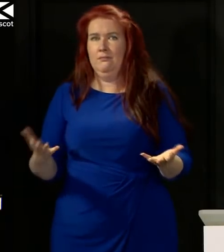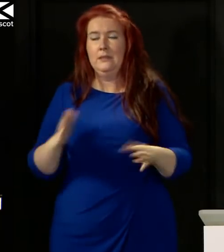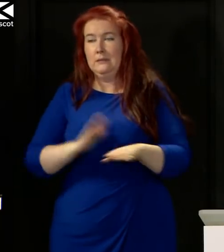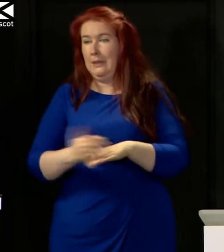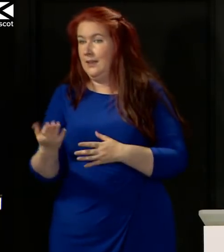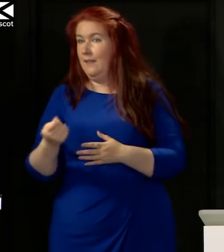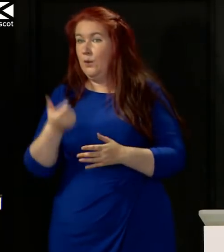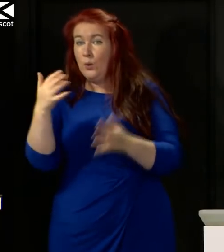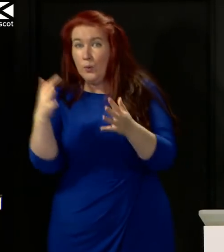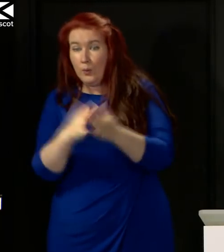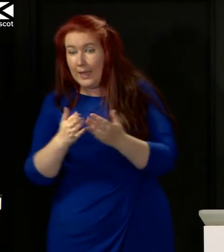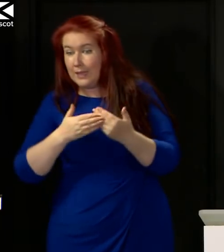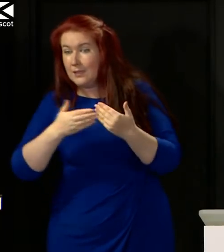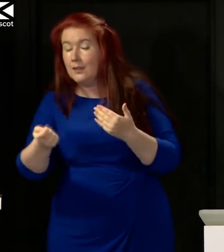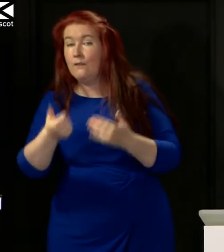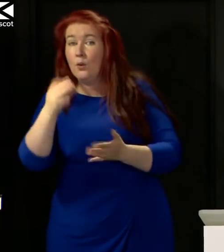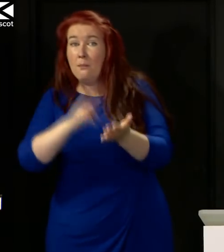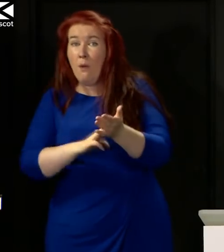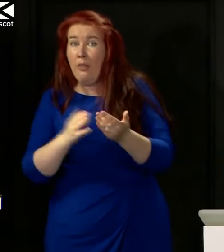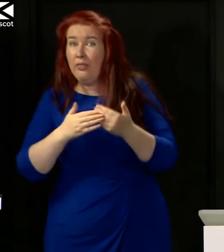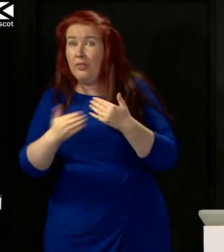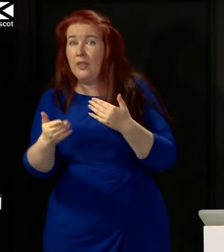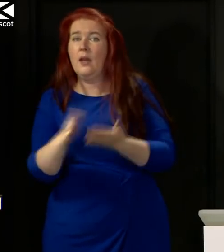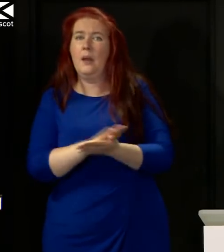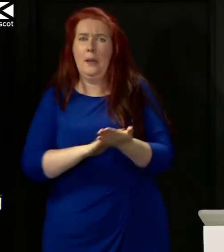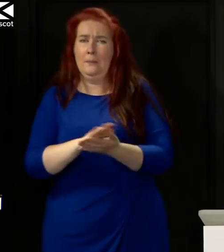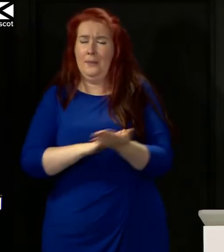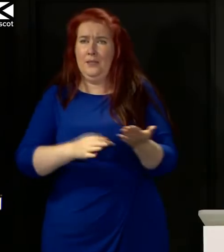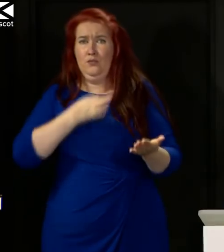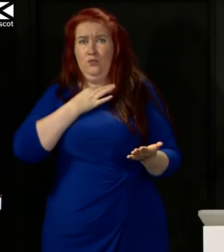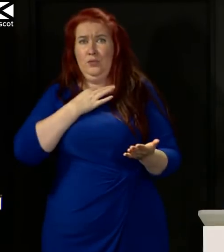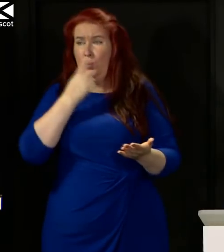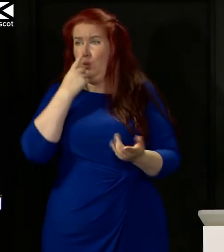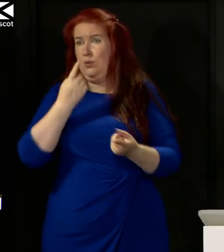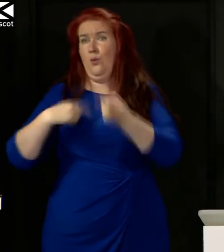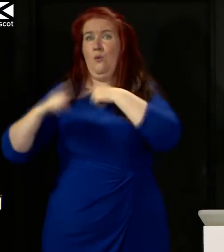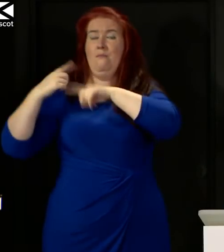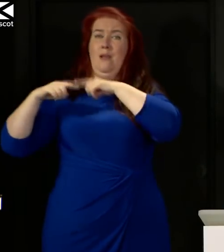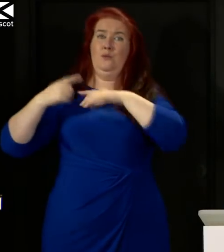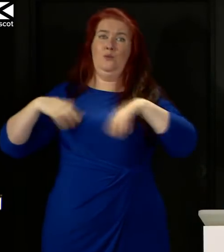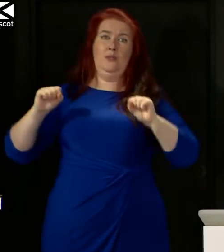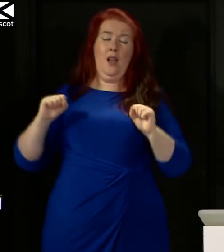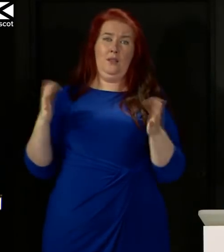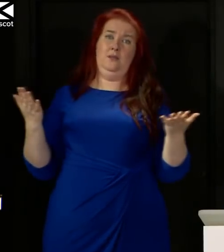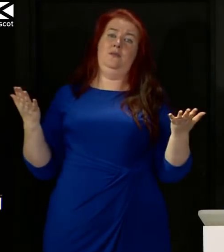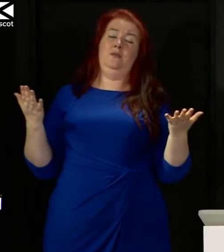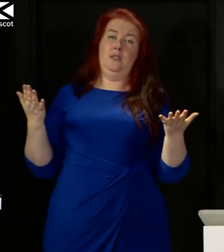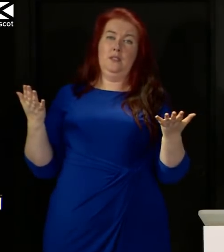a few months, we run the risk of being back where we started here, with the requirement